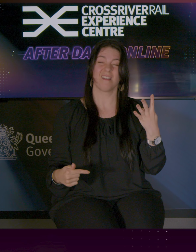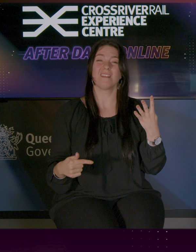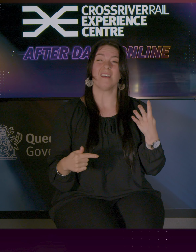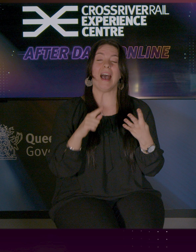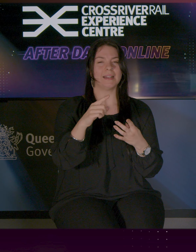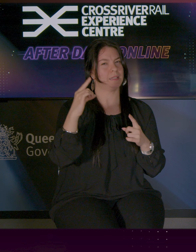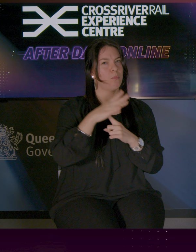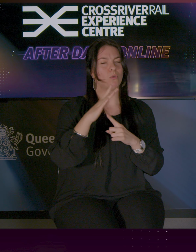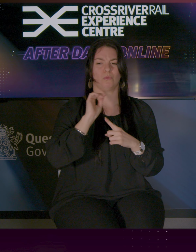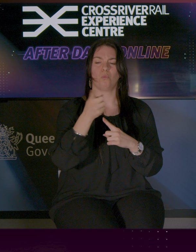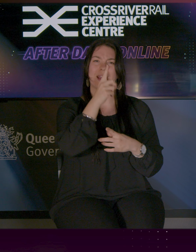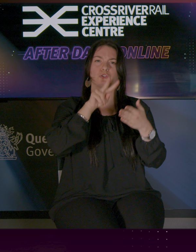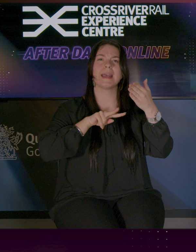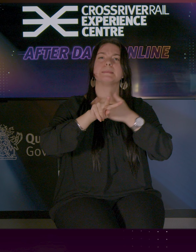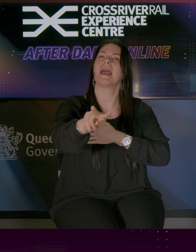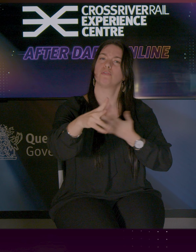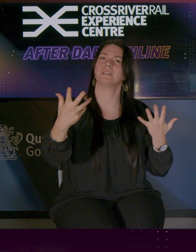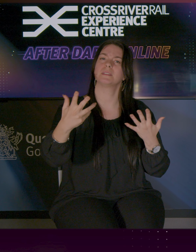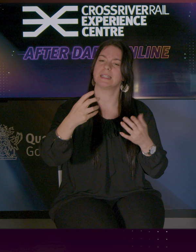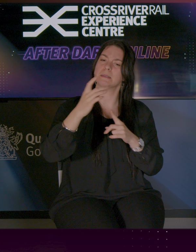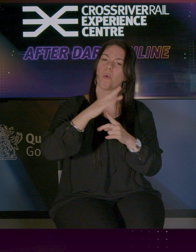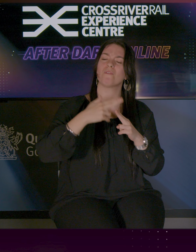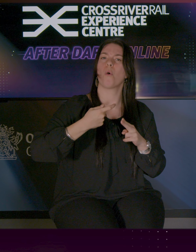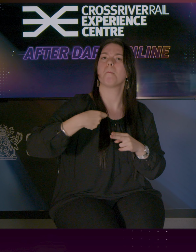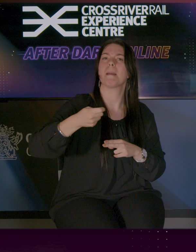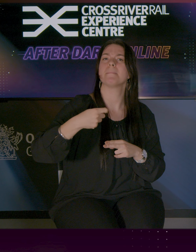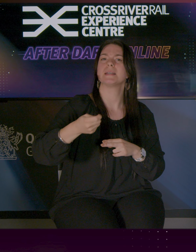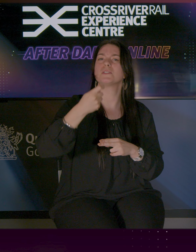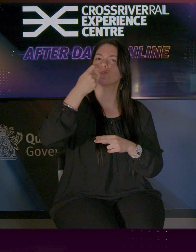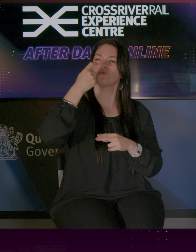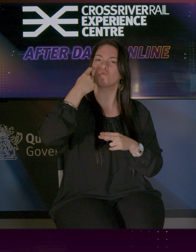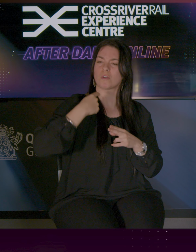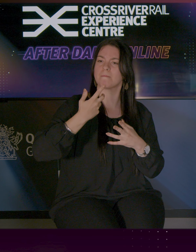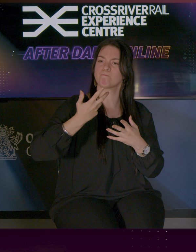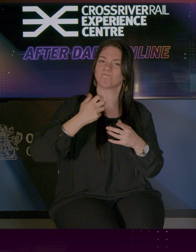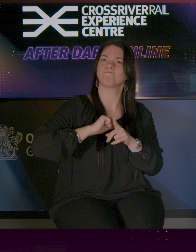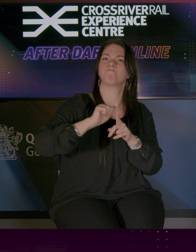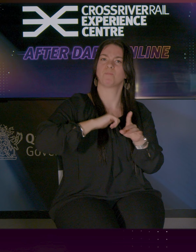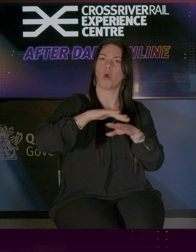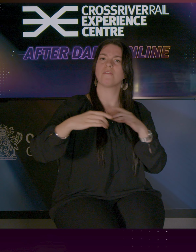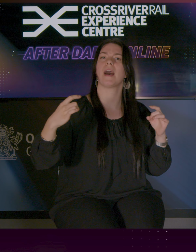commitment to our members to to close the loop in terms of the feedback they've received so that